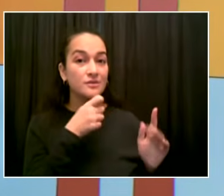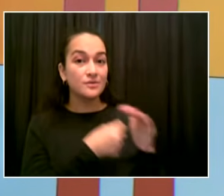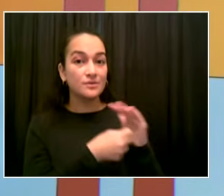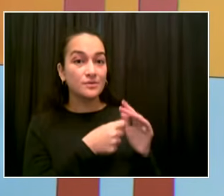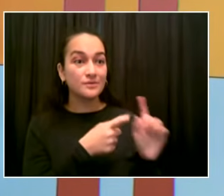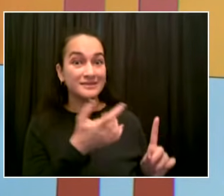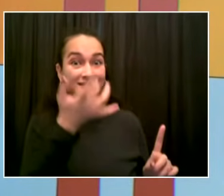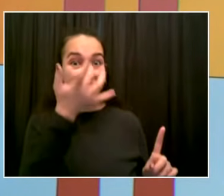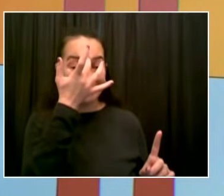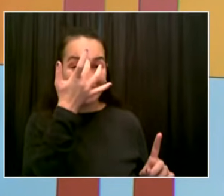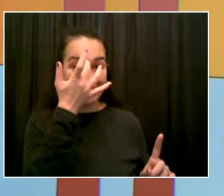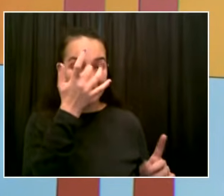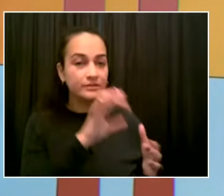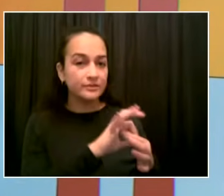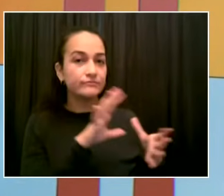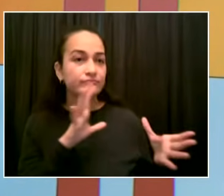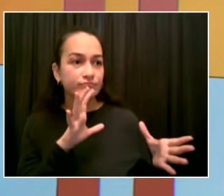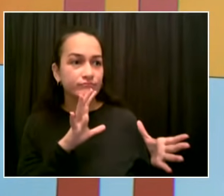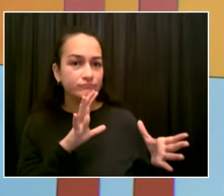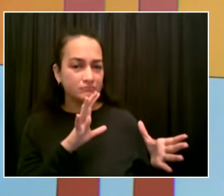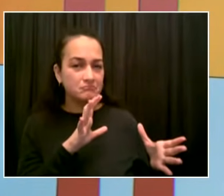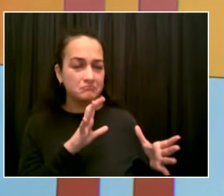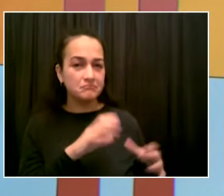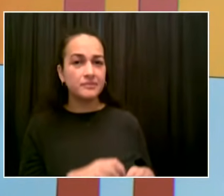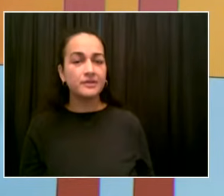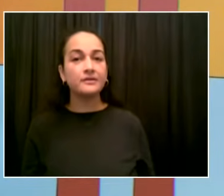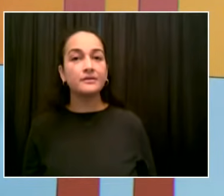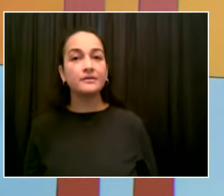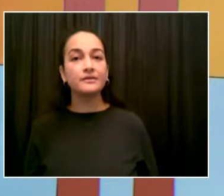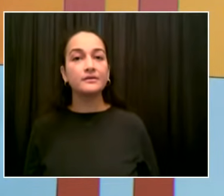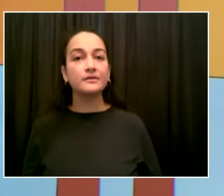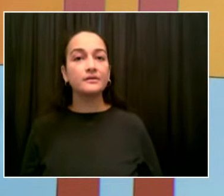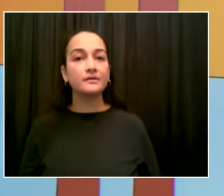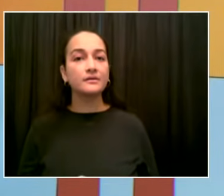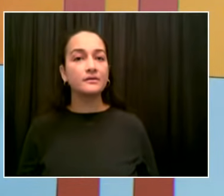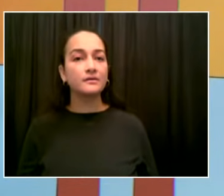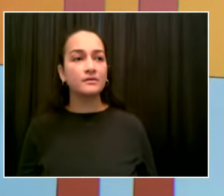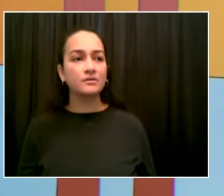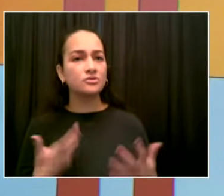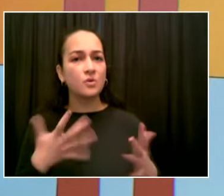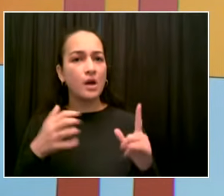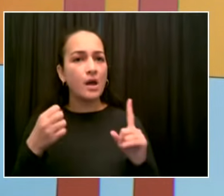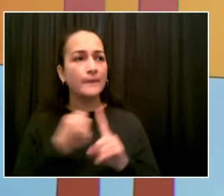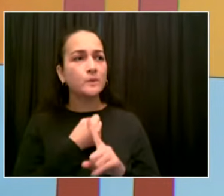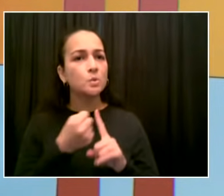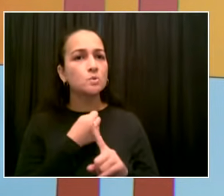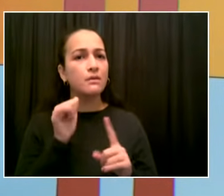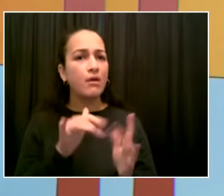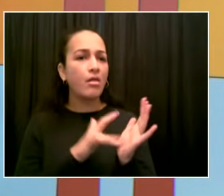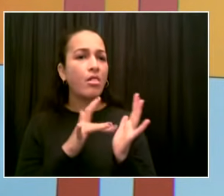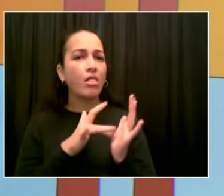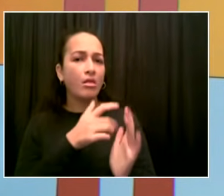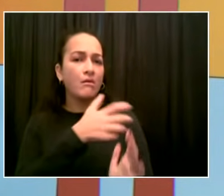IN THIS BRIEFING THERE IS A DYNAMIC THAT CITA'TN BE LIKE THE PANDEMIC? EMILY, THA'TS A VERY FAIR QUESTION AND I WILL SAY IT THIS